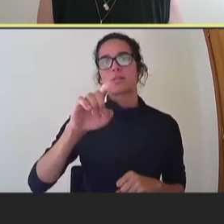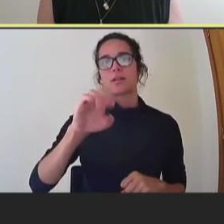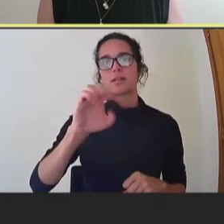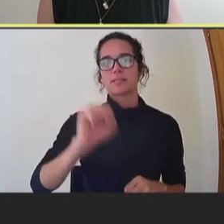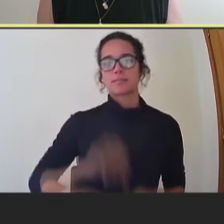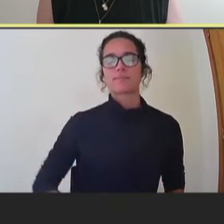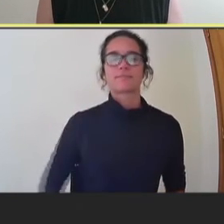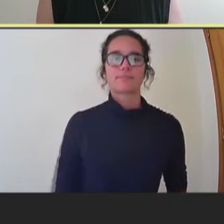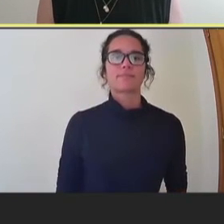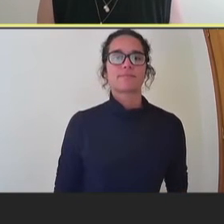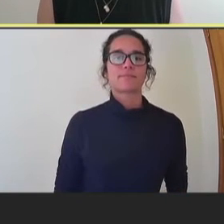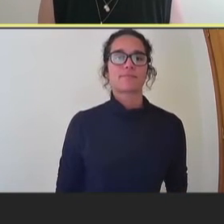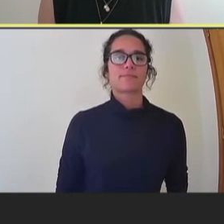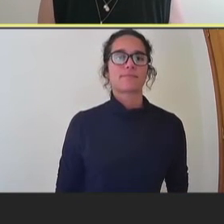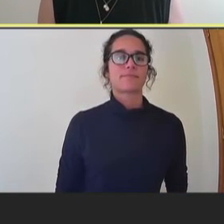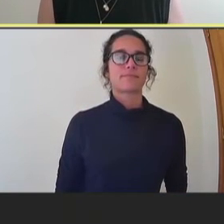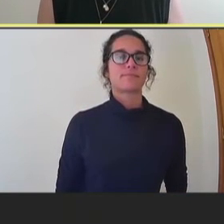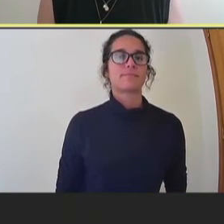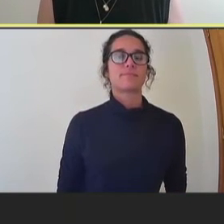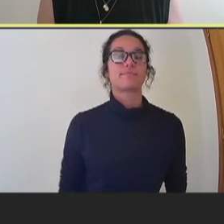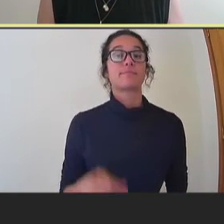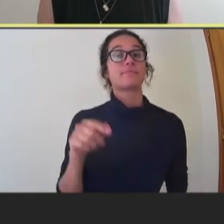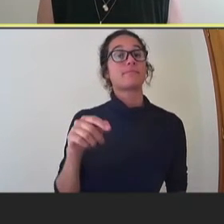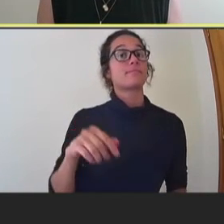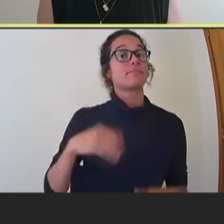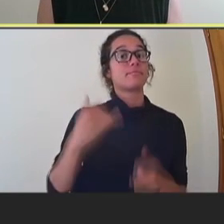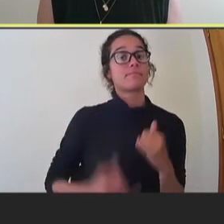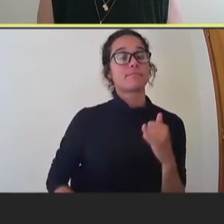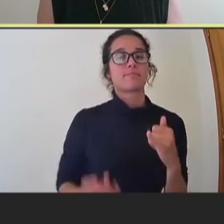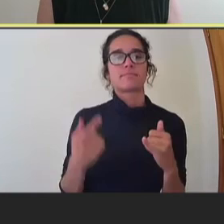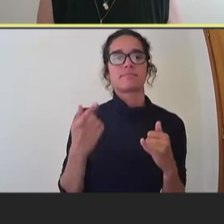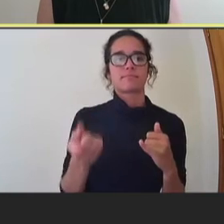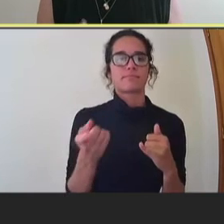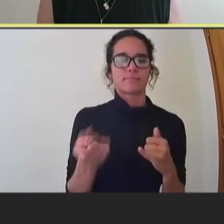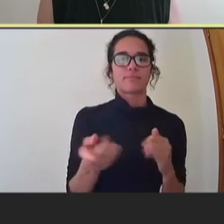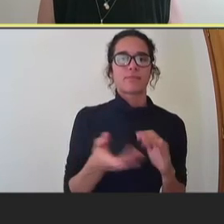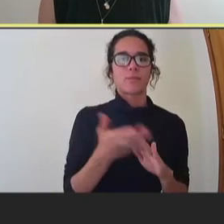Then we come down to operational status and warm base. And this is something